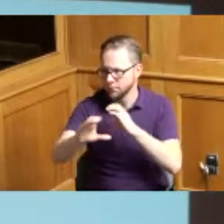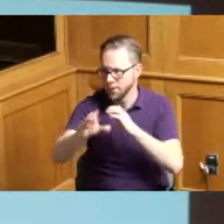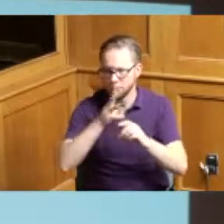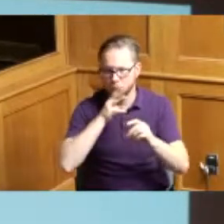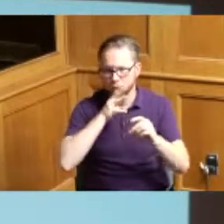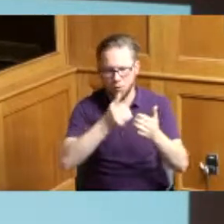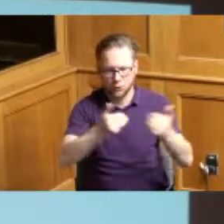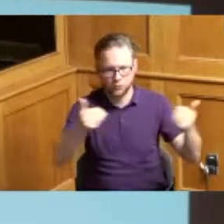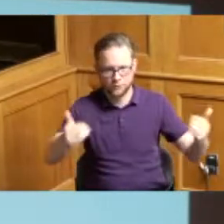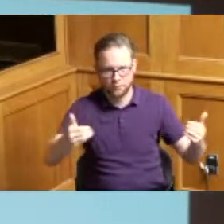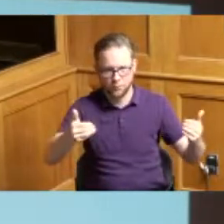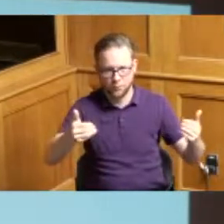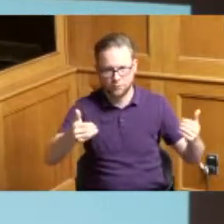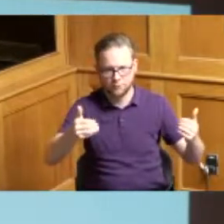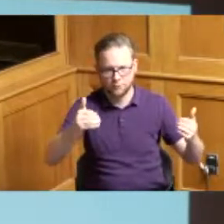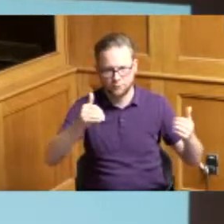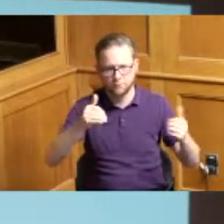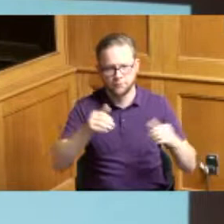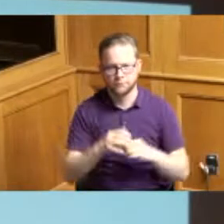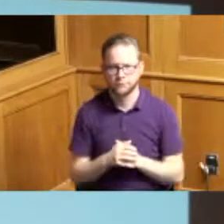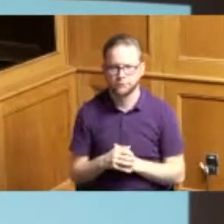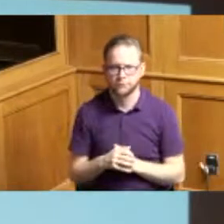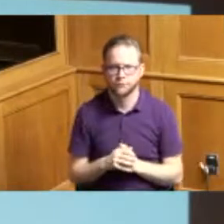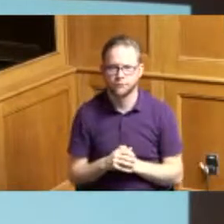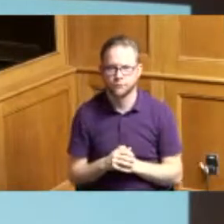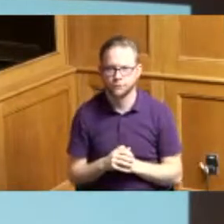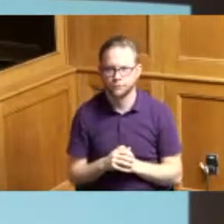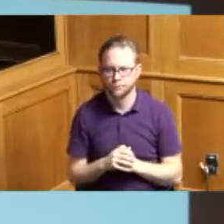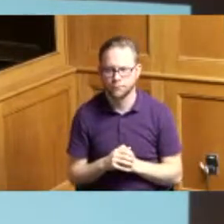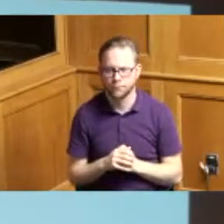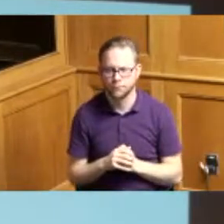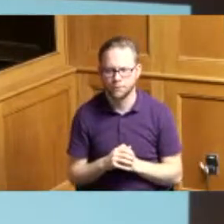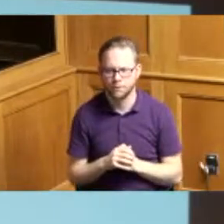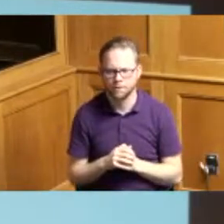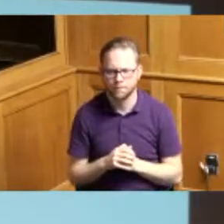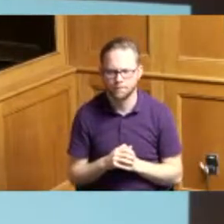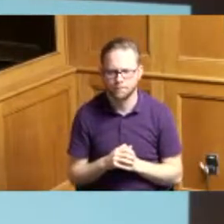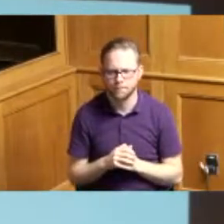that pipe for the most part so that's what we call a combined sewer system and then a separate